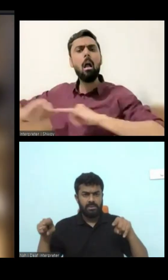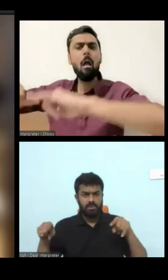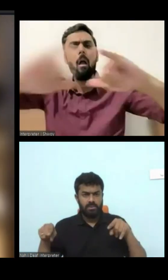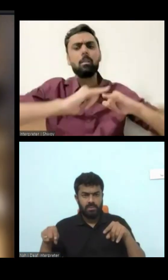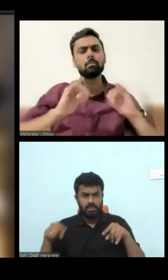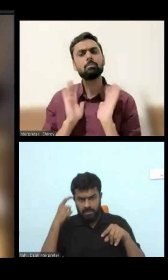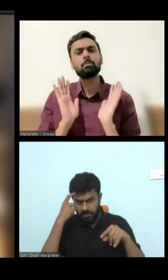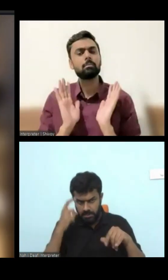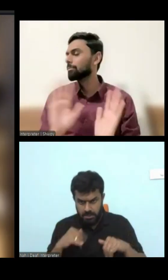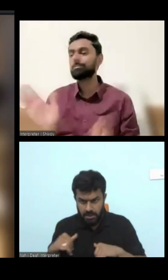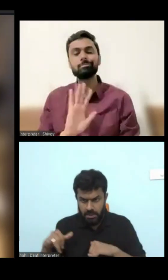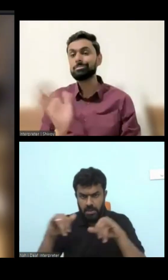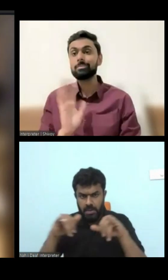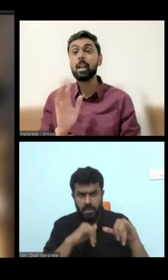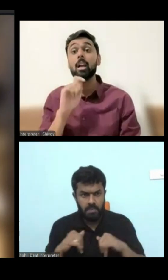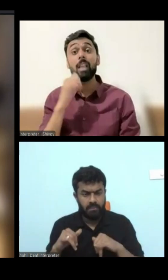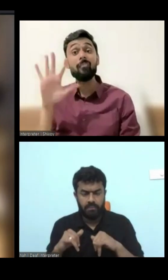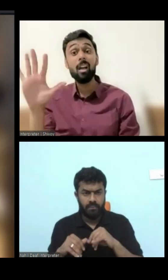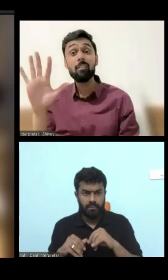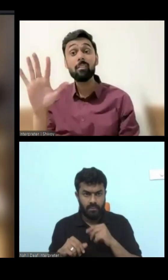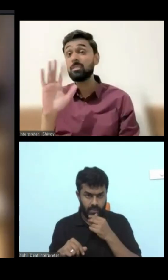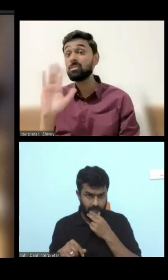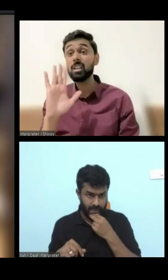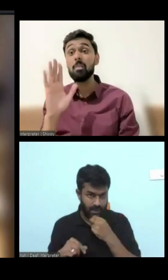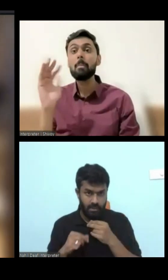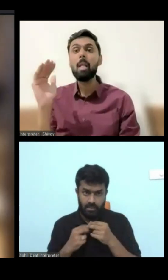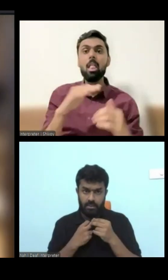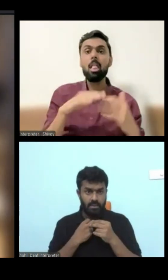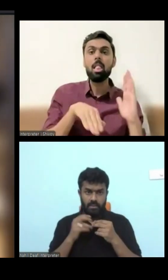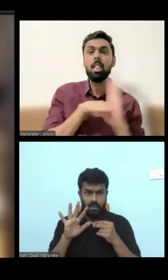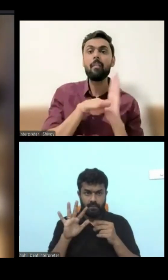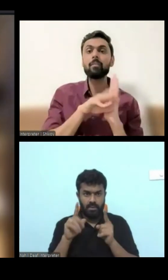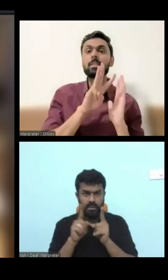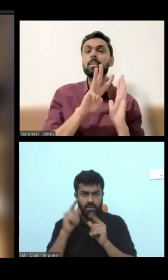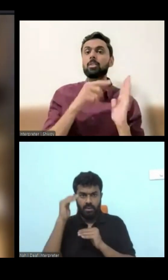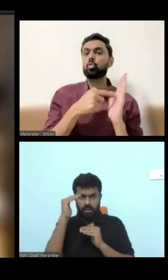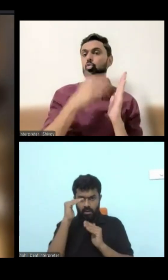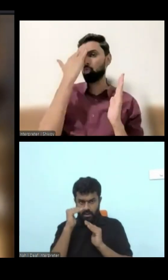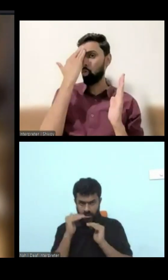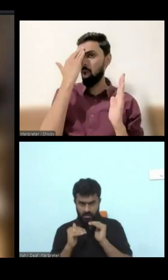Or is passed 10th grade. We are saying what does the student actually know. And where is he actually struggling.